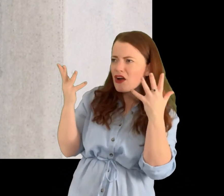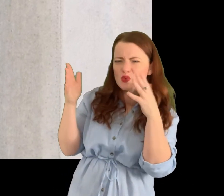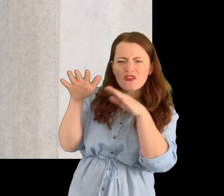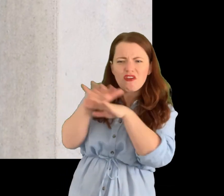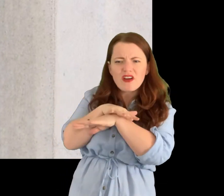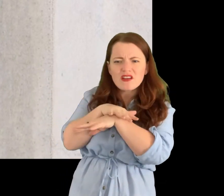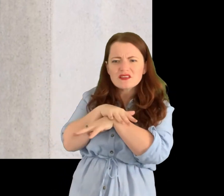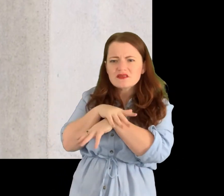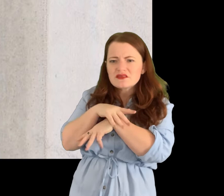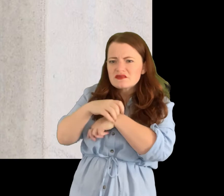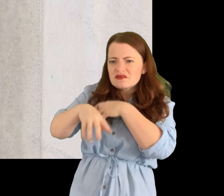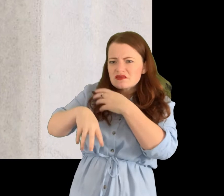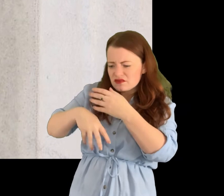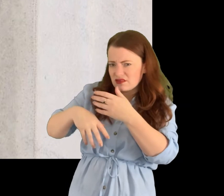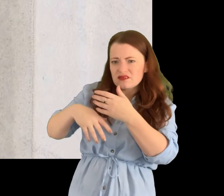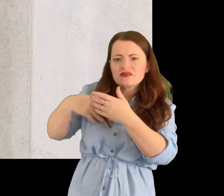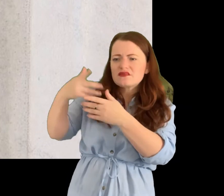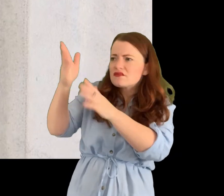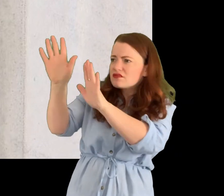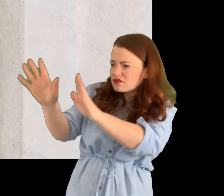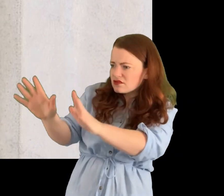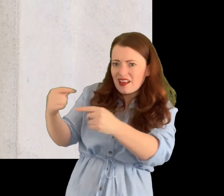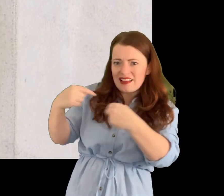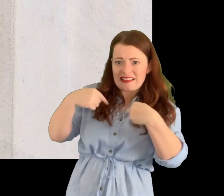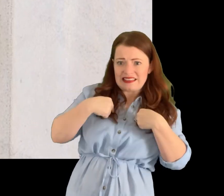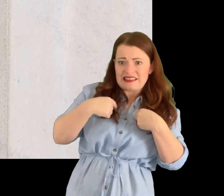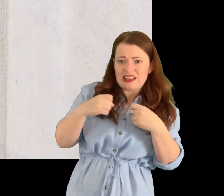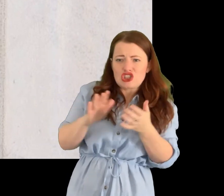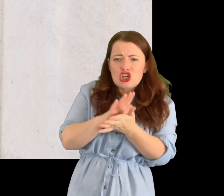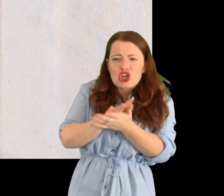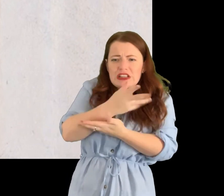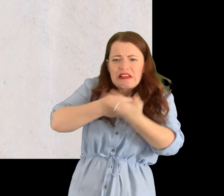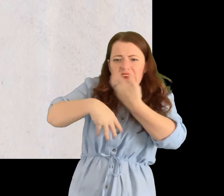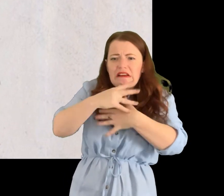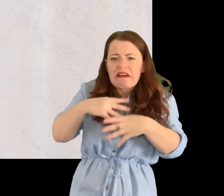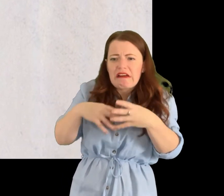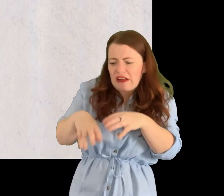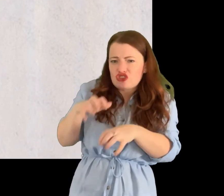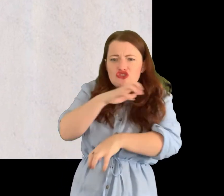Covered in mud and brambles and scratches Leaf filled hair with their dirty faces